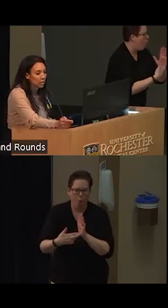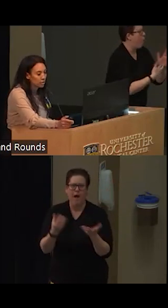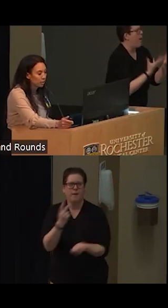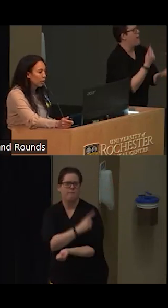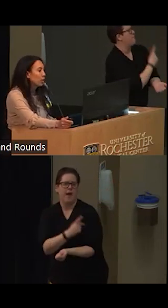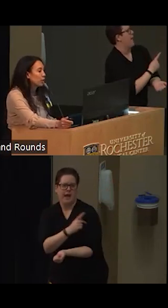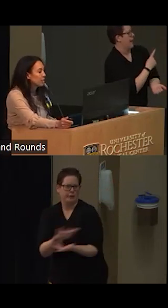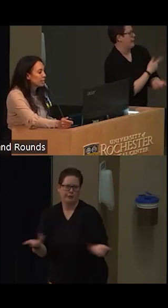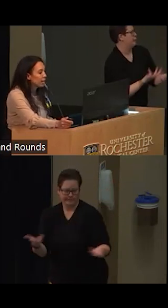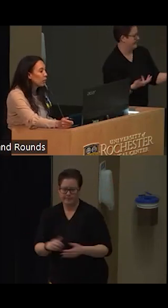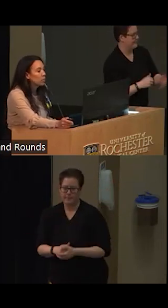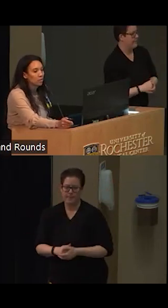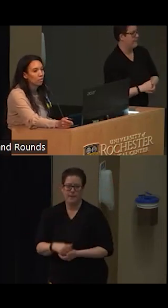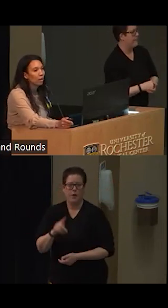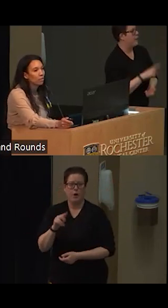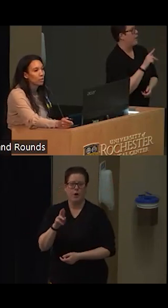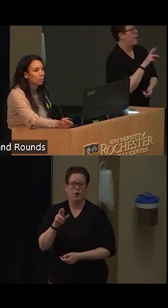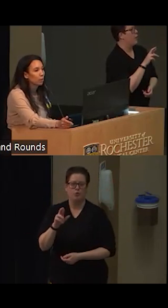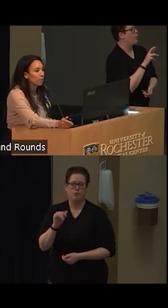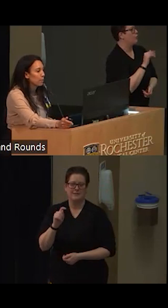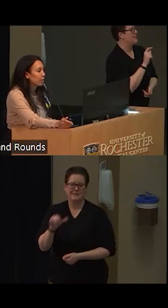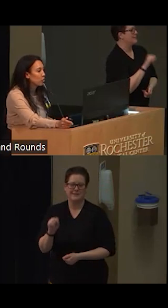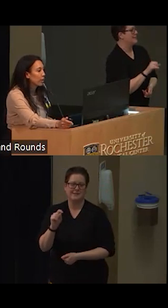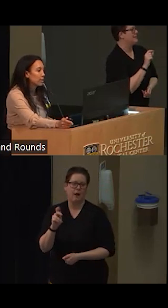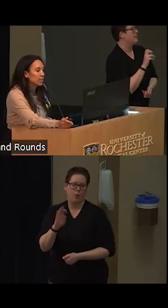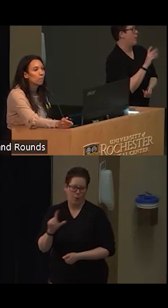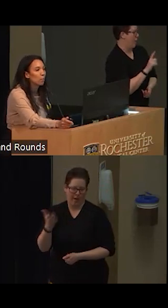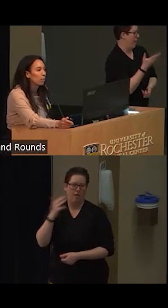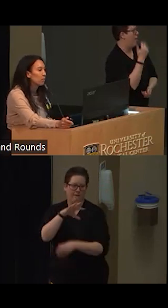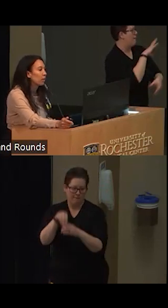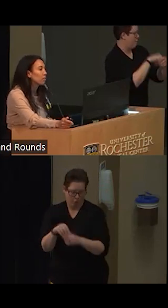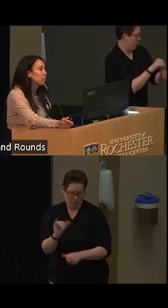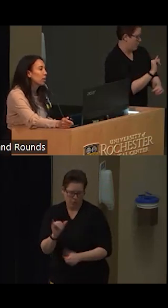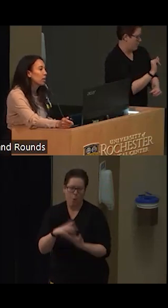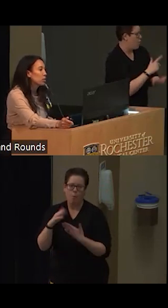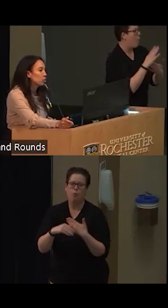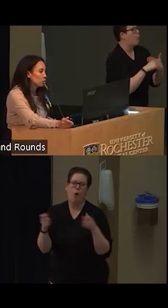patients Christy Stockwell was involved who's our program administrator and CPAP we involved social